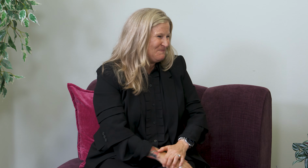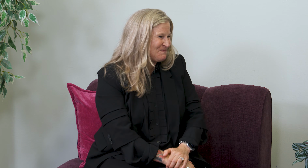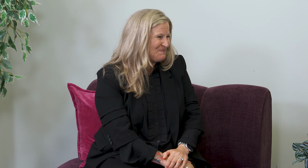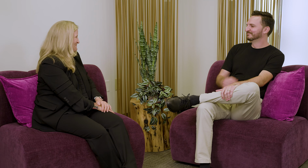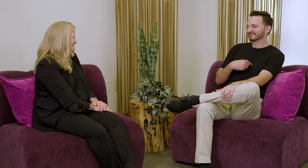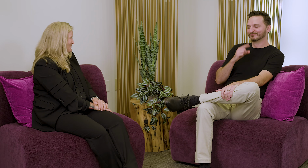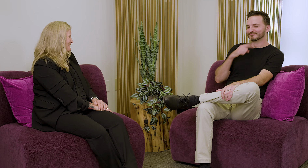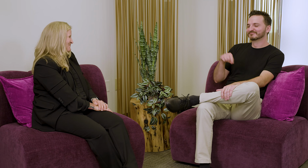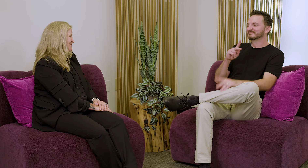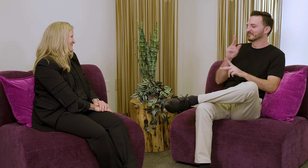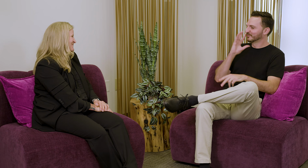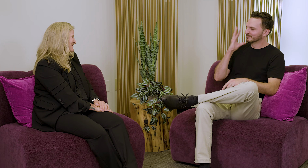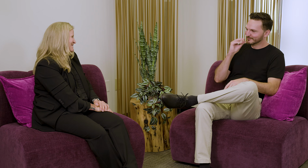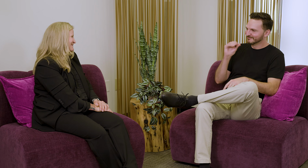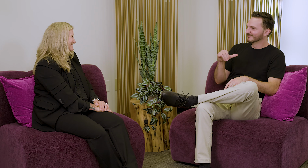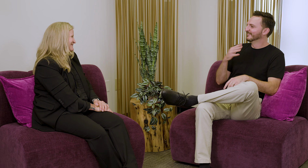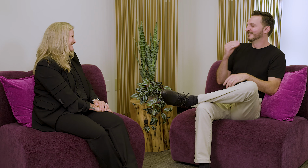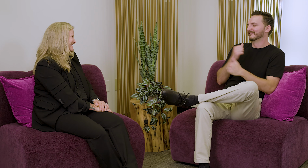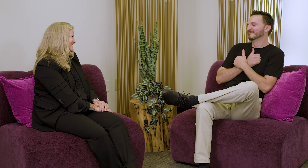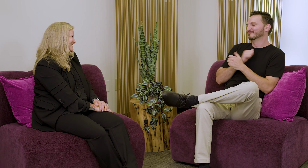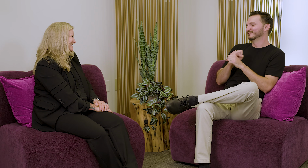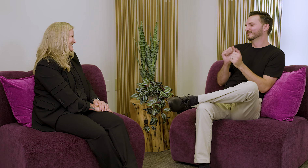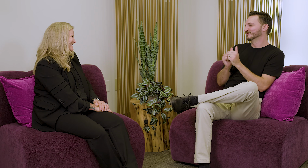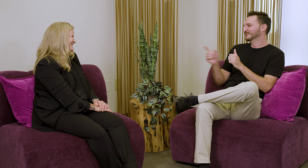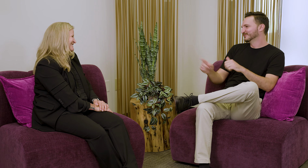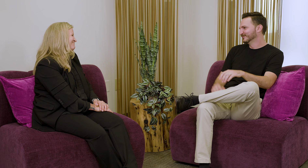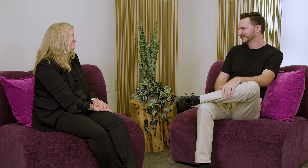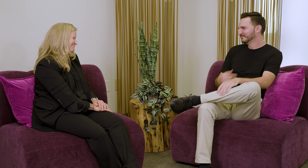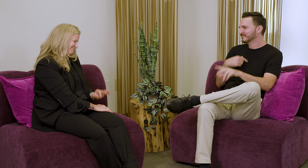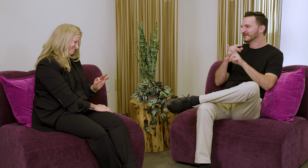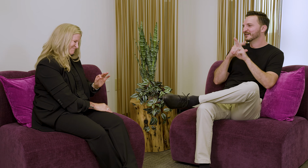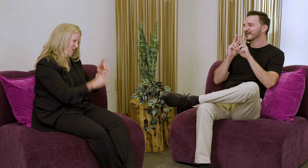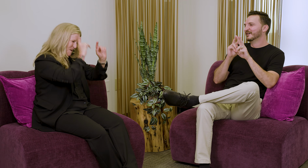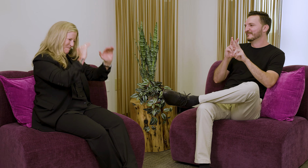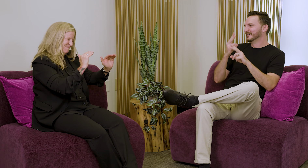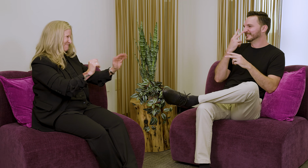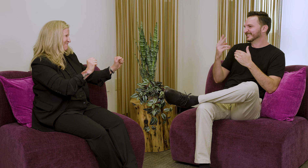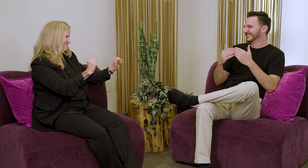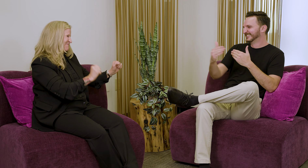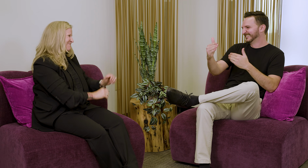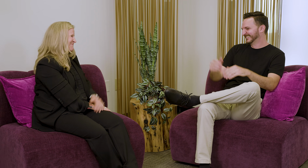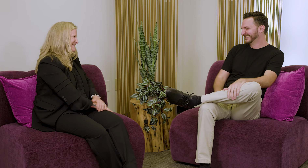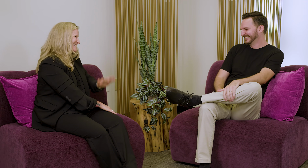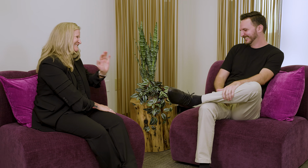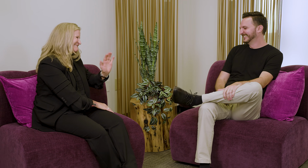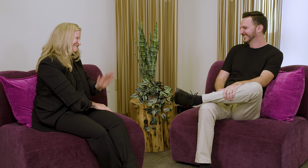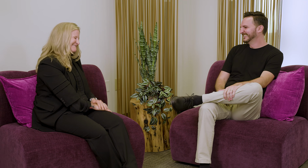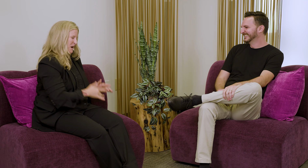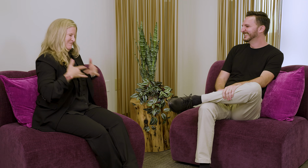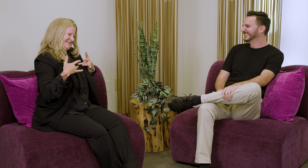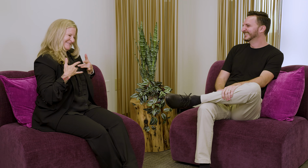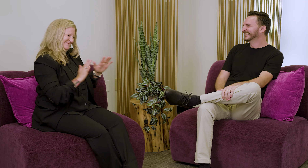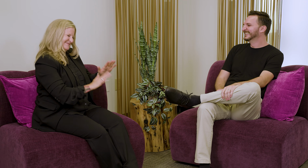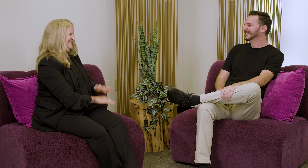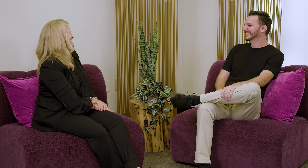So that's my style. Blake: I'm sure people will love to experience that working with you. I'm looking forward to seeing it. Dr. Fleischer: I hope so. I'm excited.